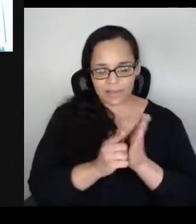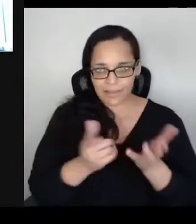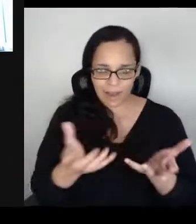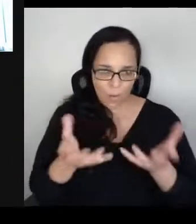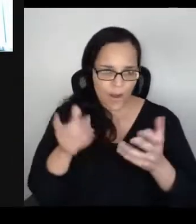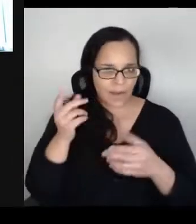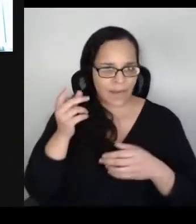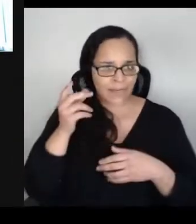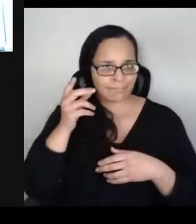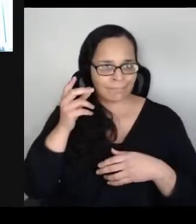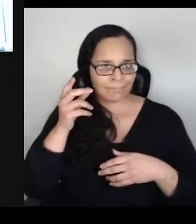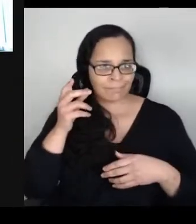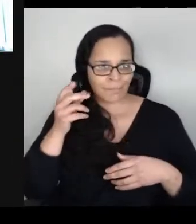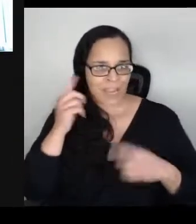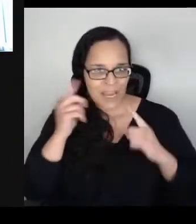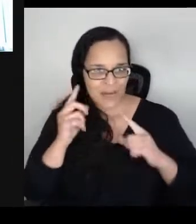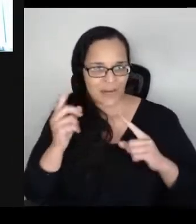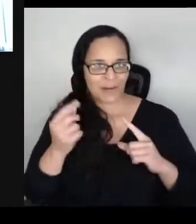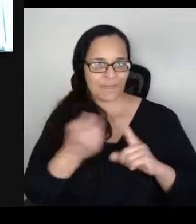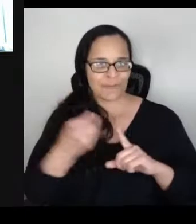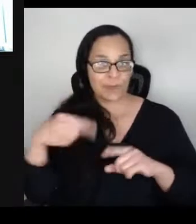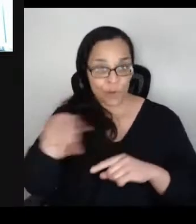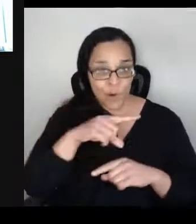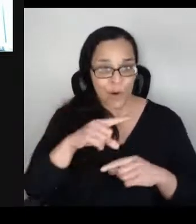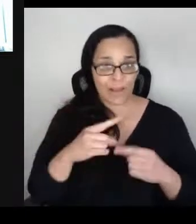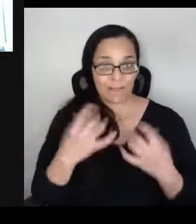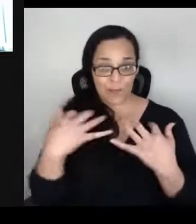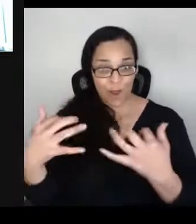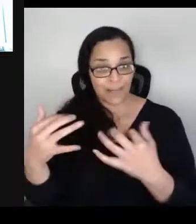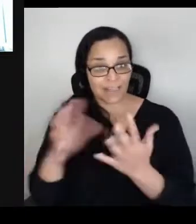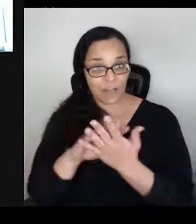to learn from you about your own analysis,